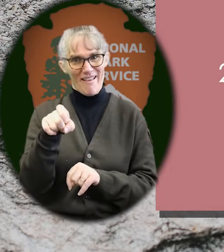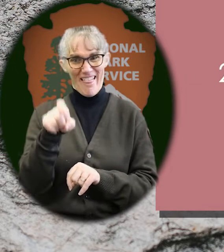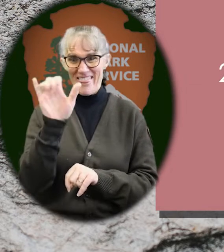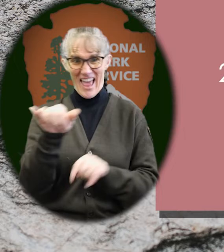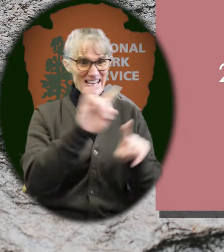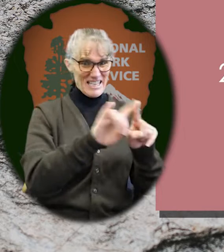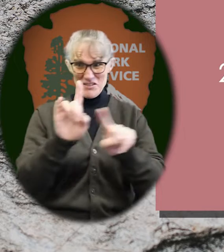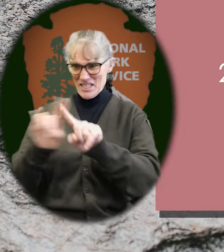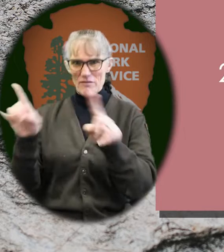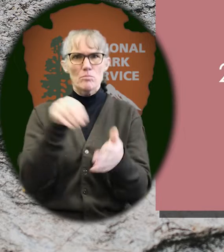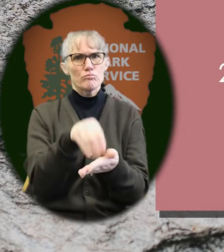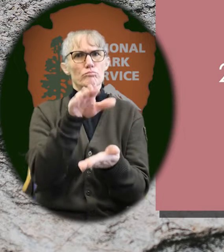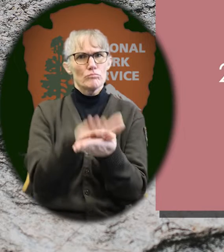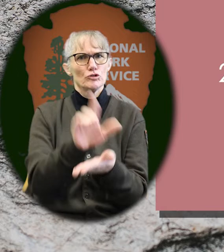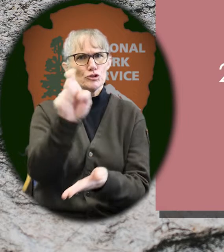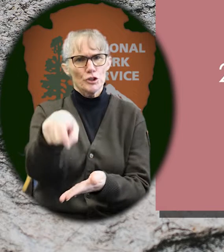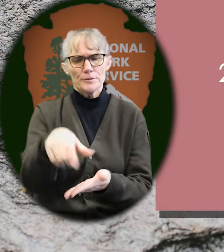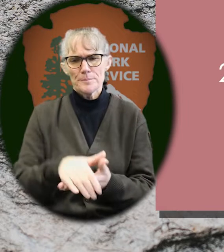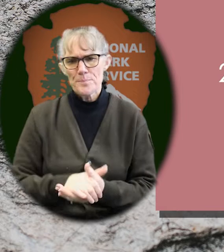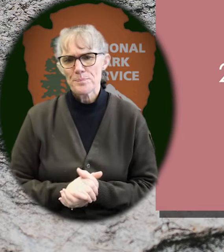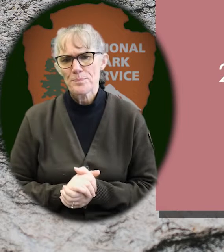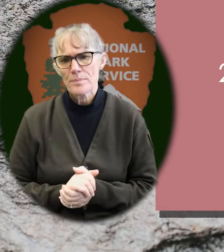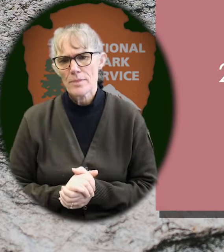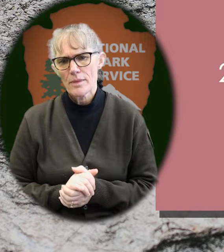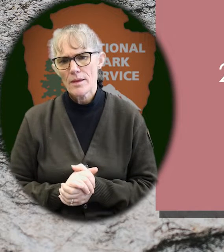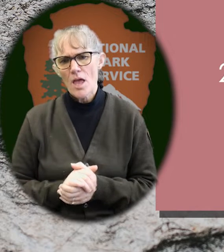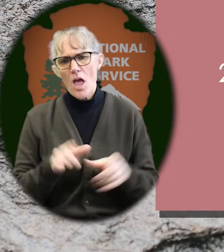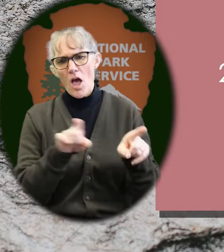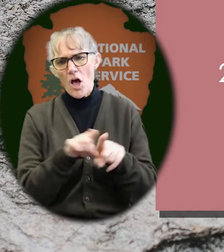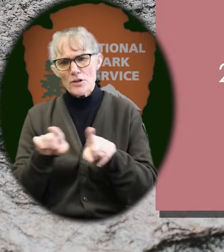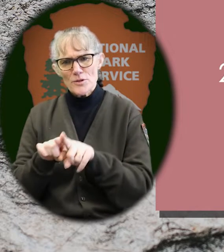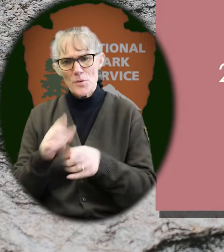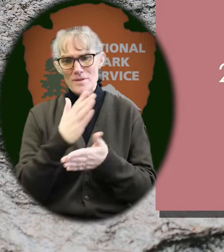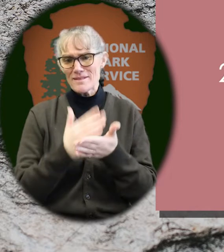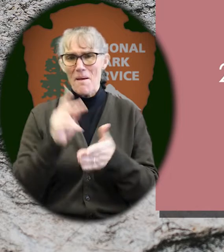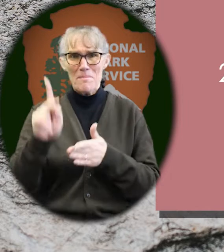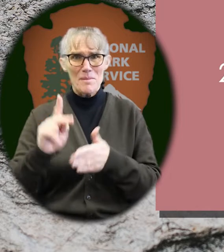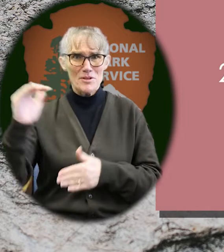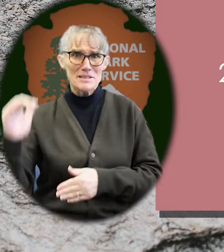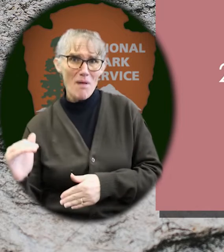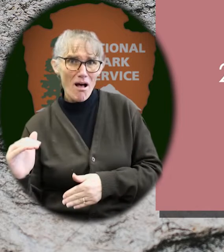And then also just naturally some individuals are smaller or larger than others.